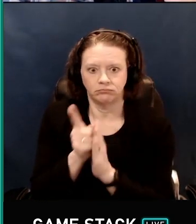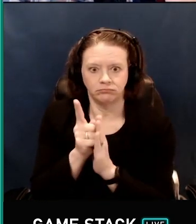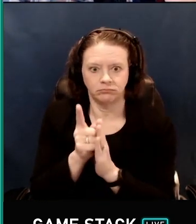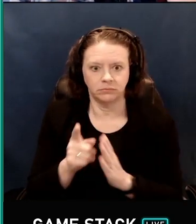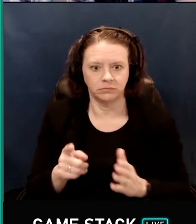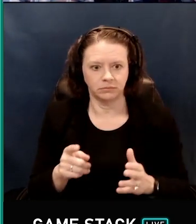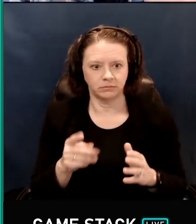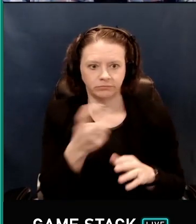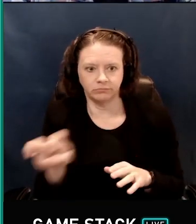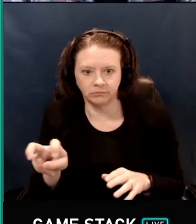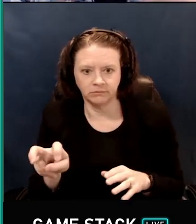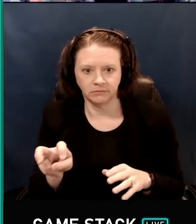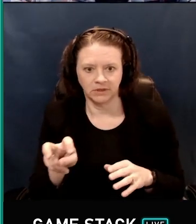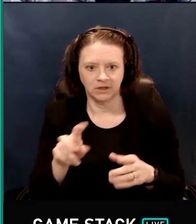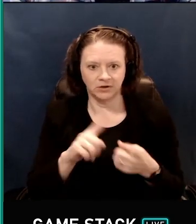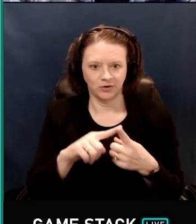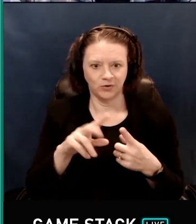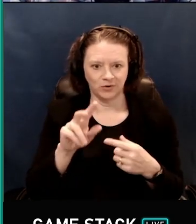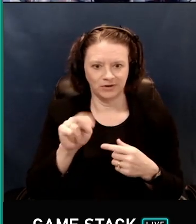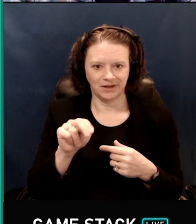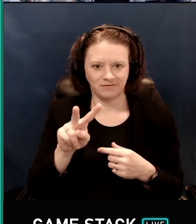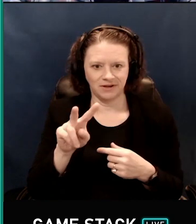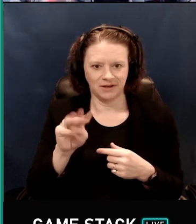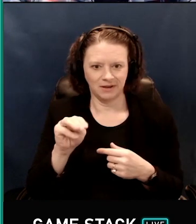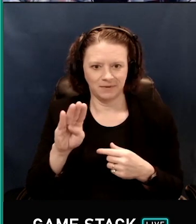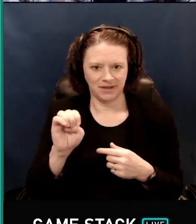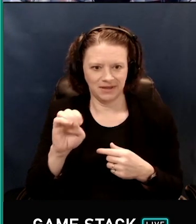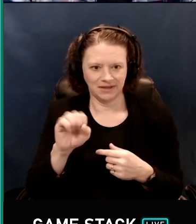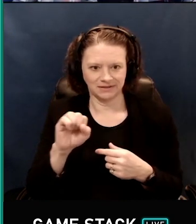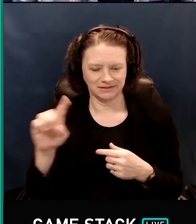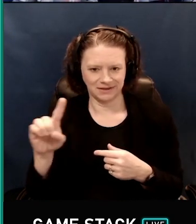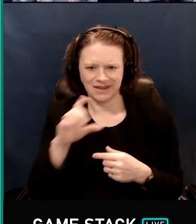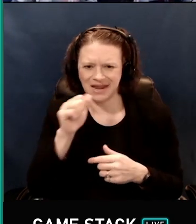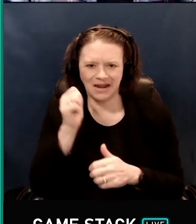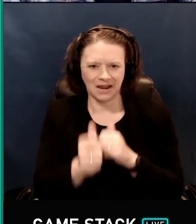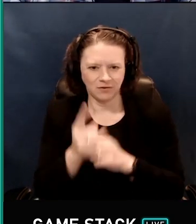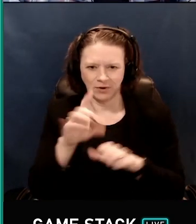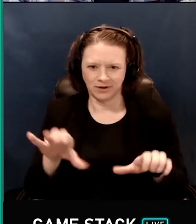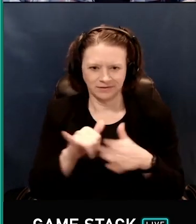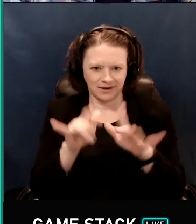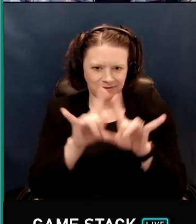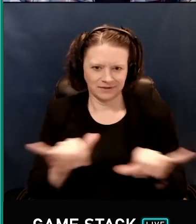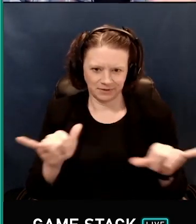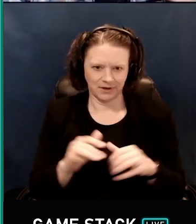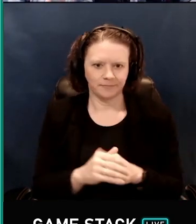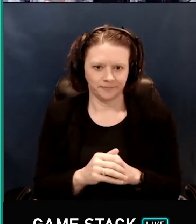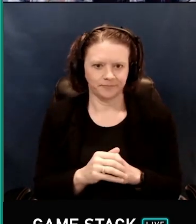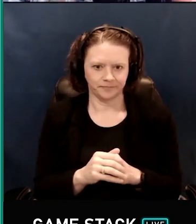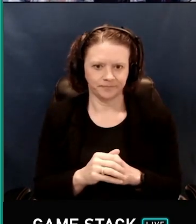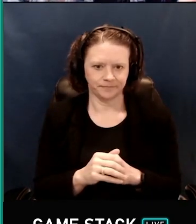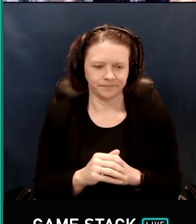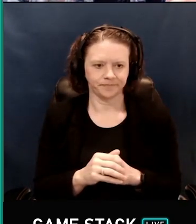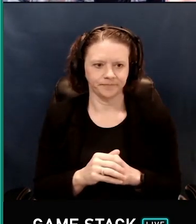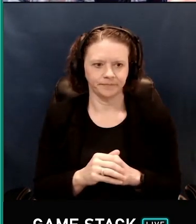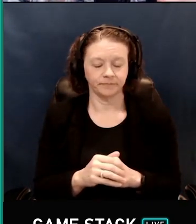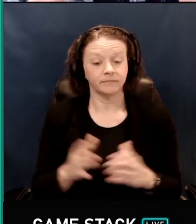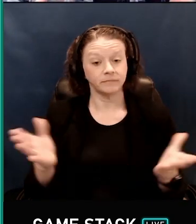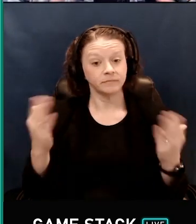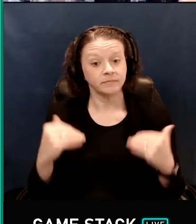equipped PC's. But again, not everybody has it all at once. And so what we plan, what we strive to do with the DirectX platform, and